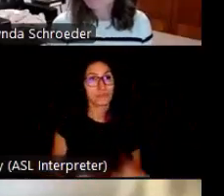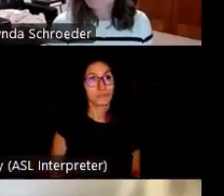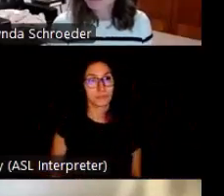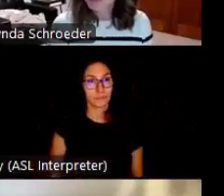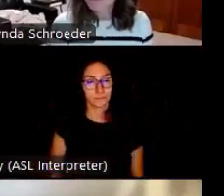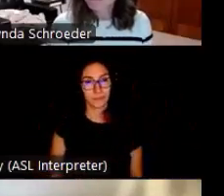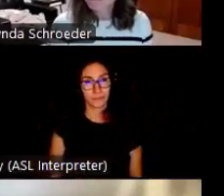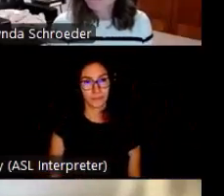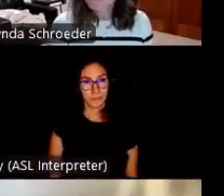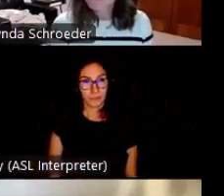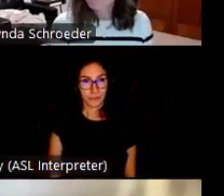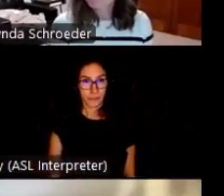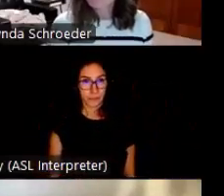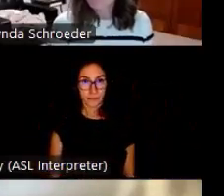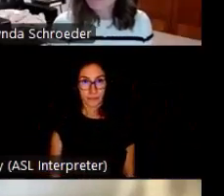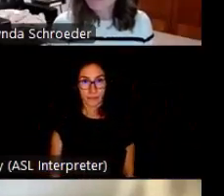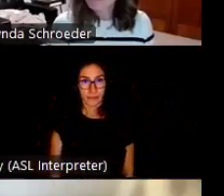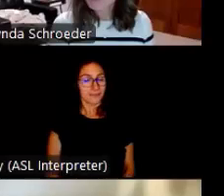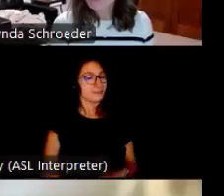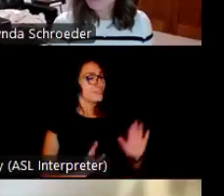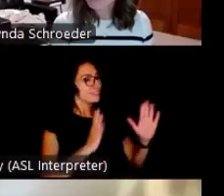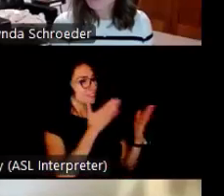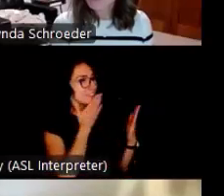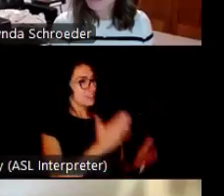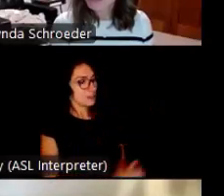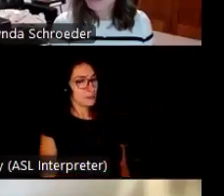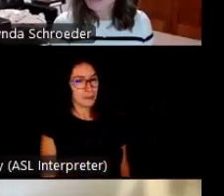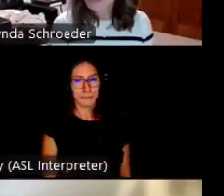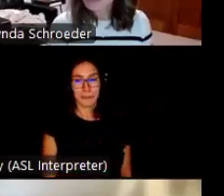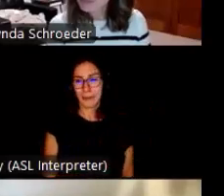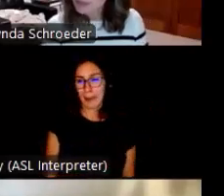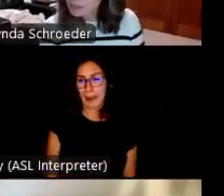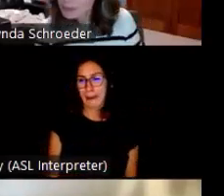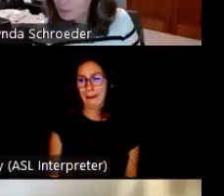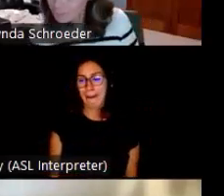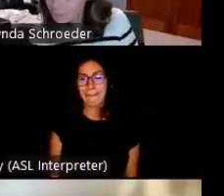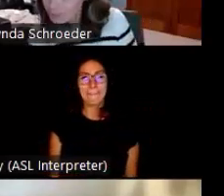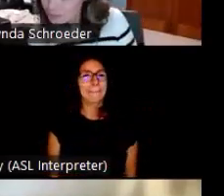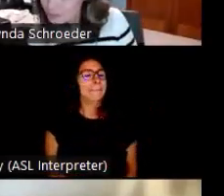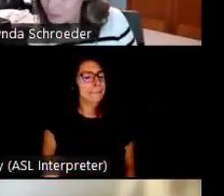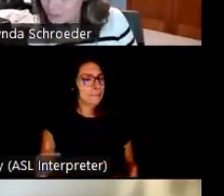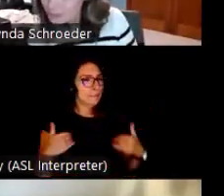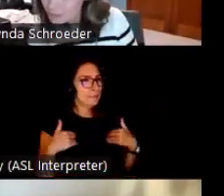Great. Thank you. And we have a question in the chat.